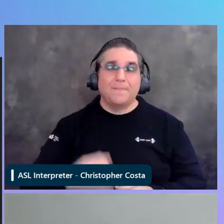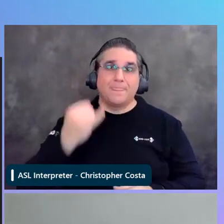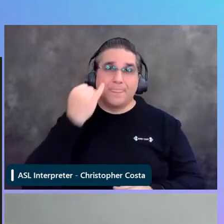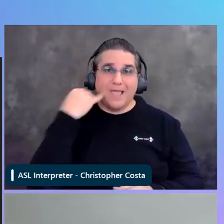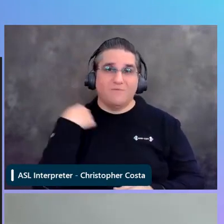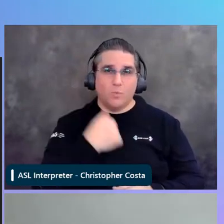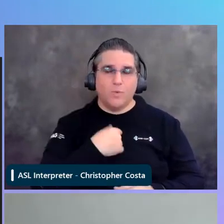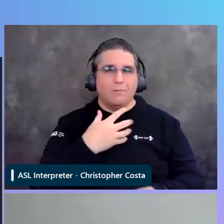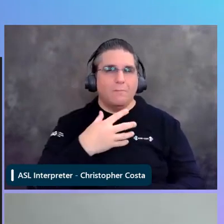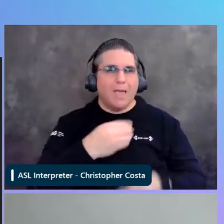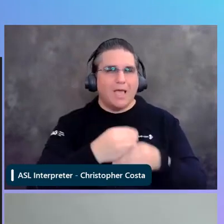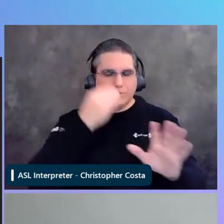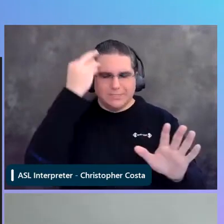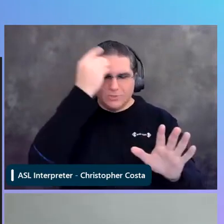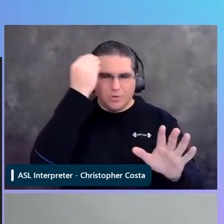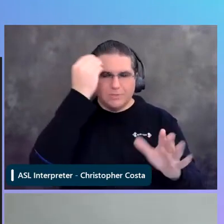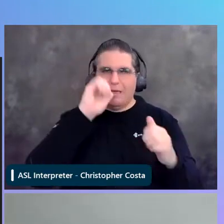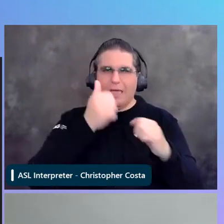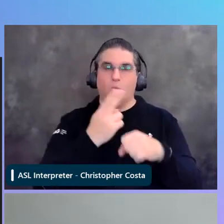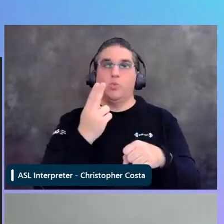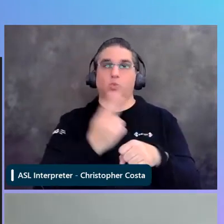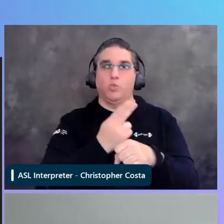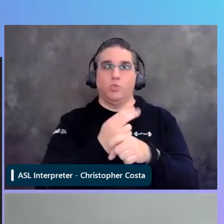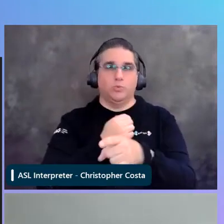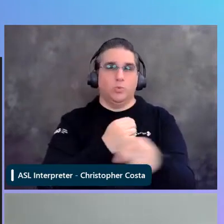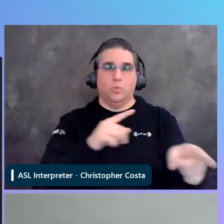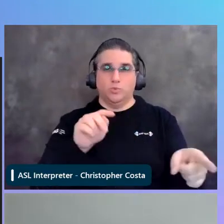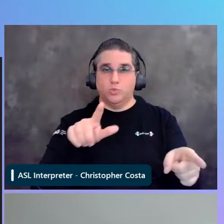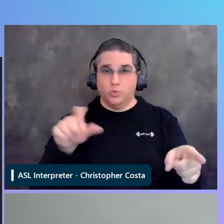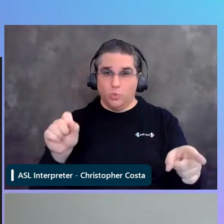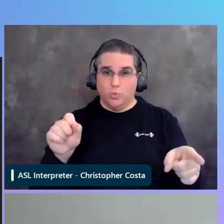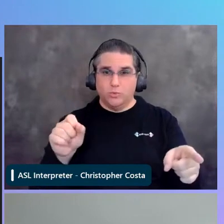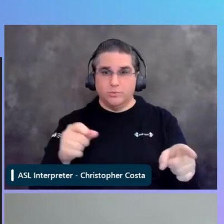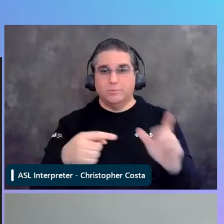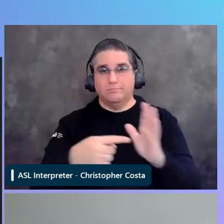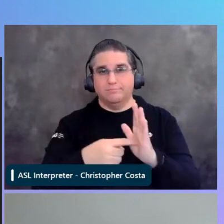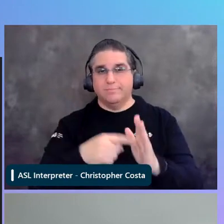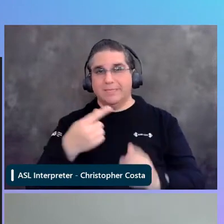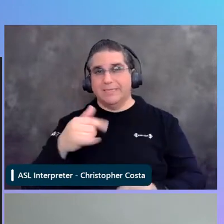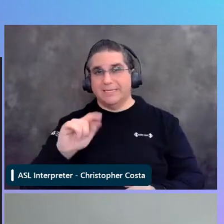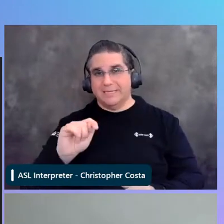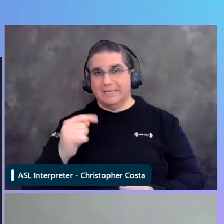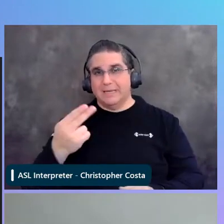we use those tools like GitHub Copilot and others, we can